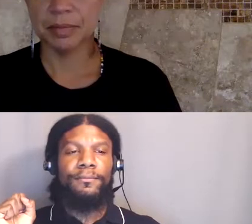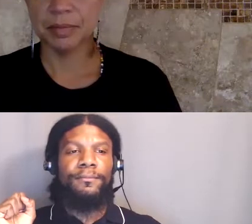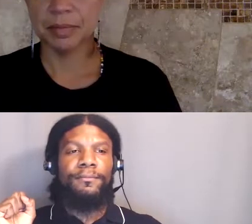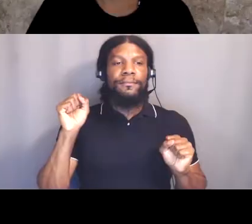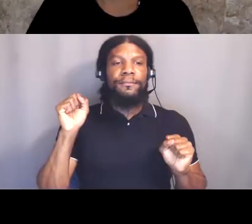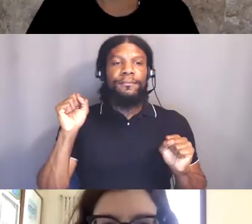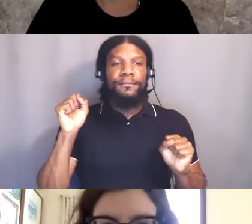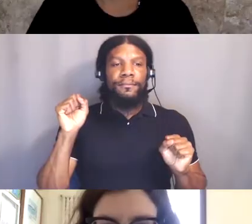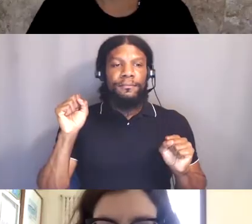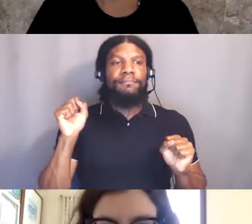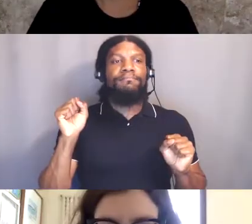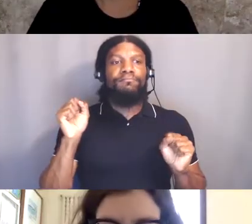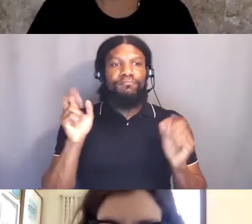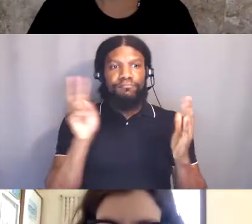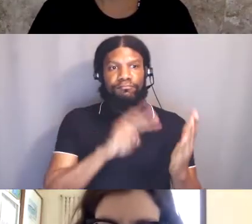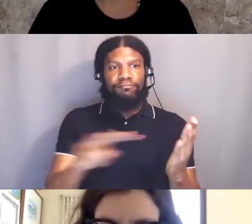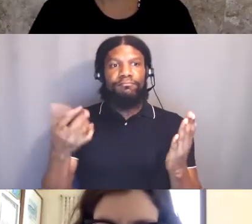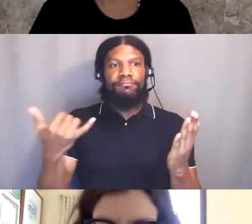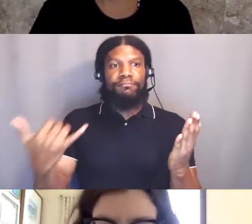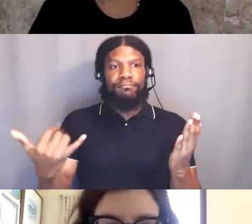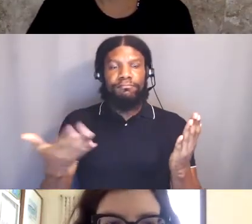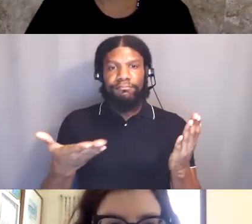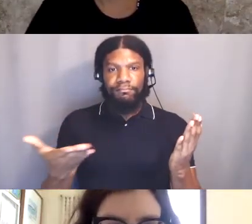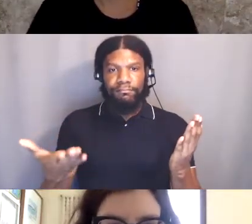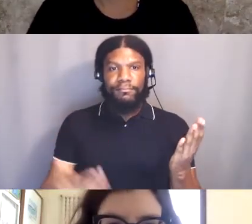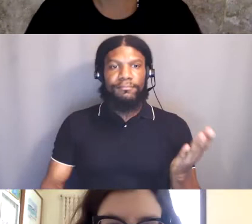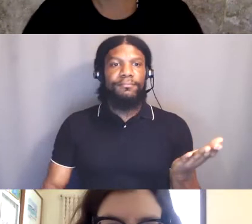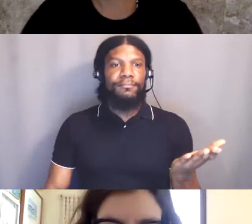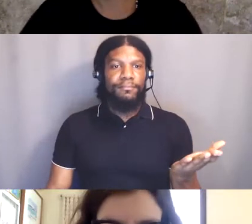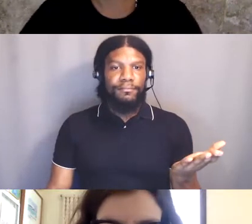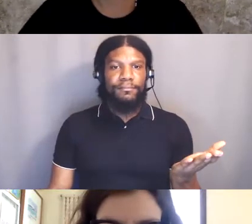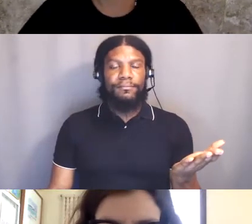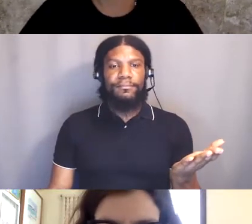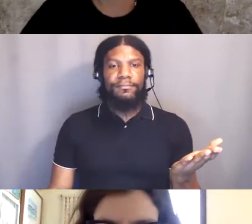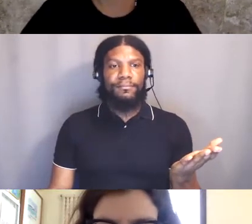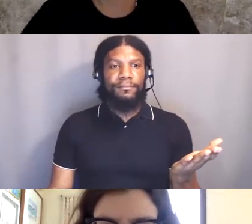To both our Indigenous and African forebears. We commit to the continued struggle for liberation